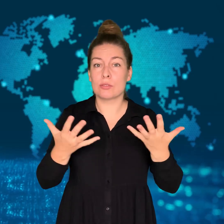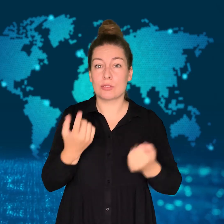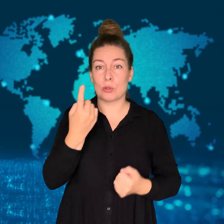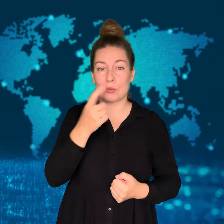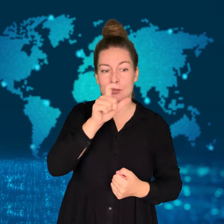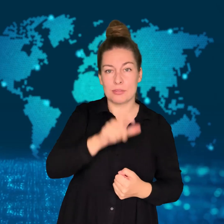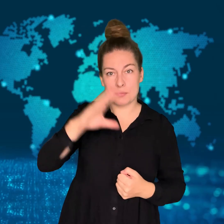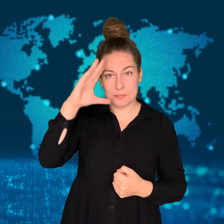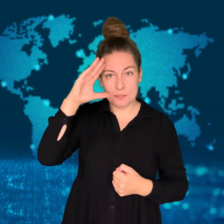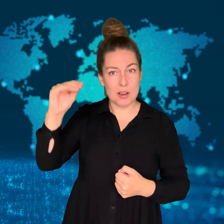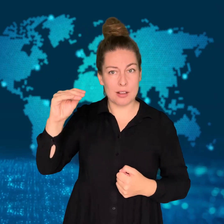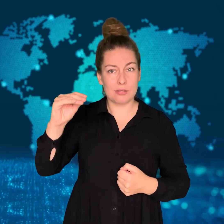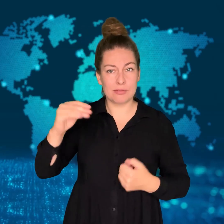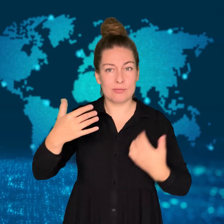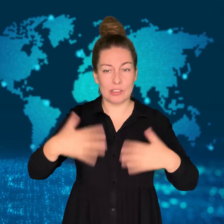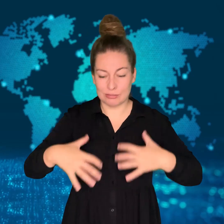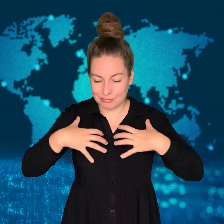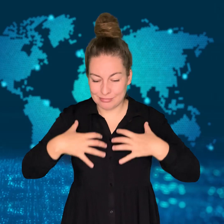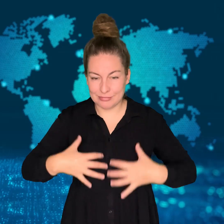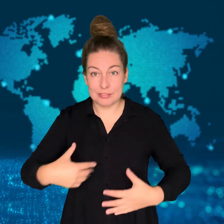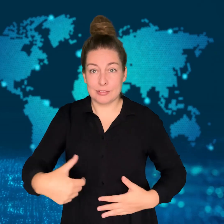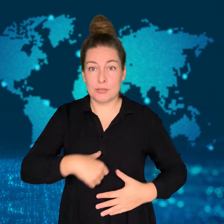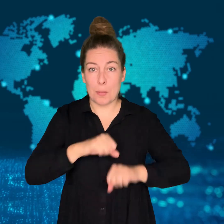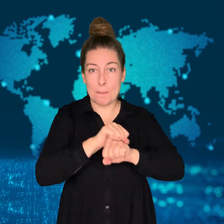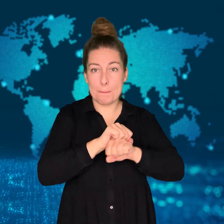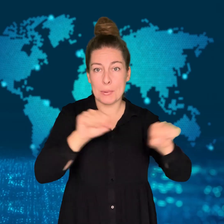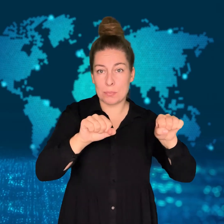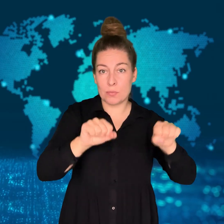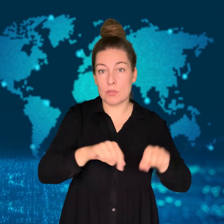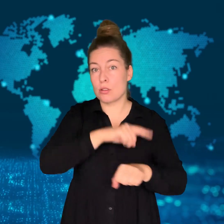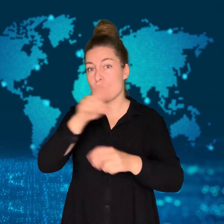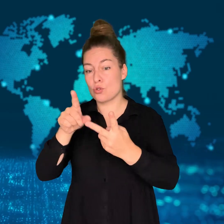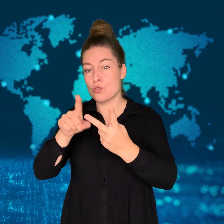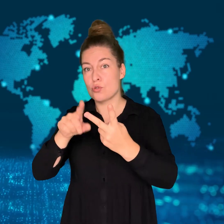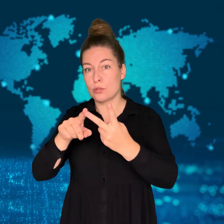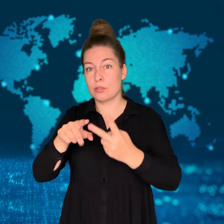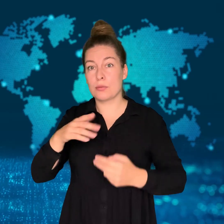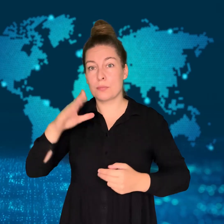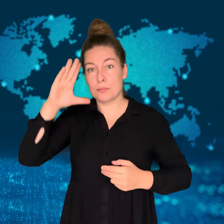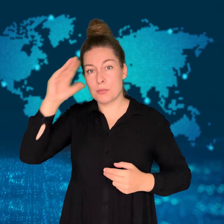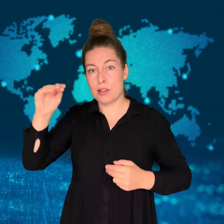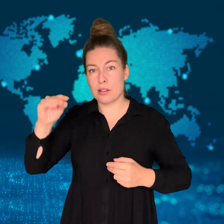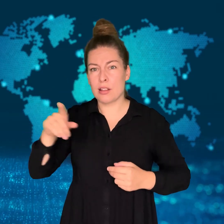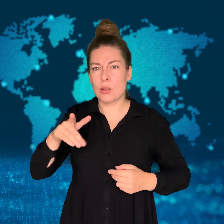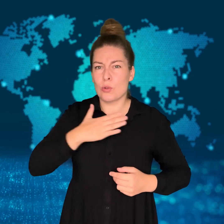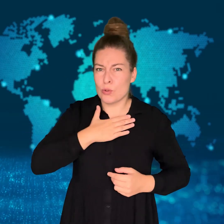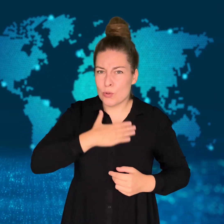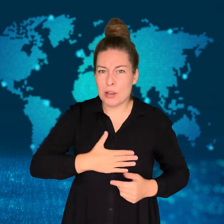The other man was shot by gunfire coming from security forces